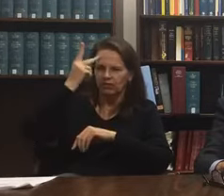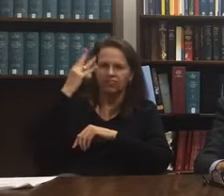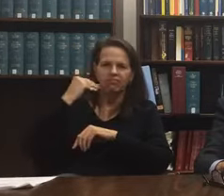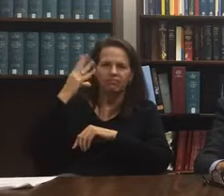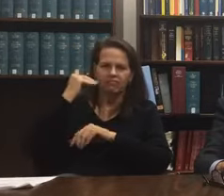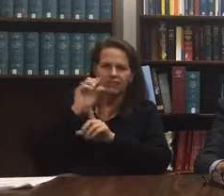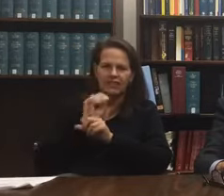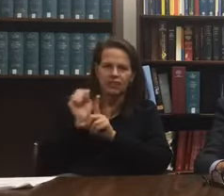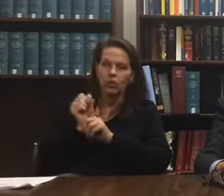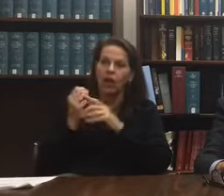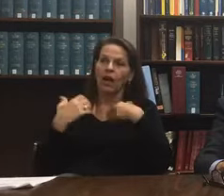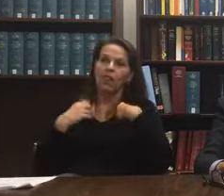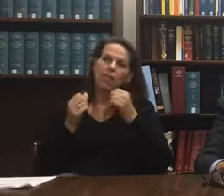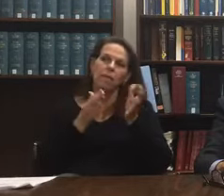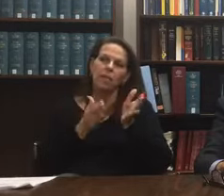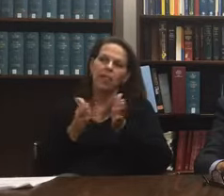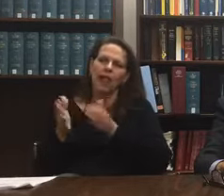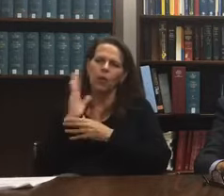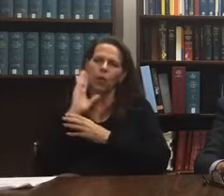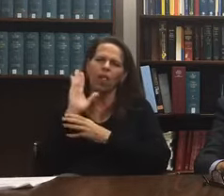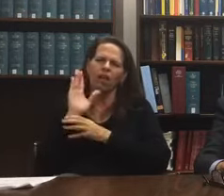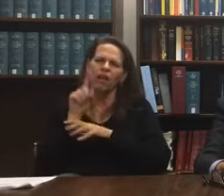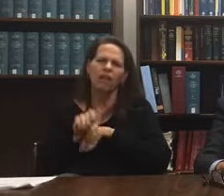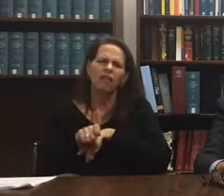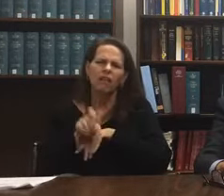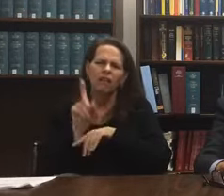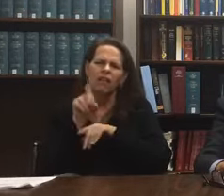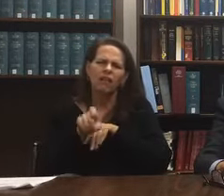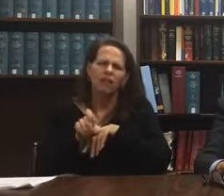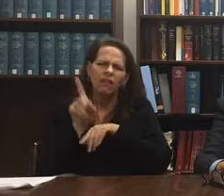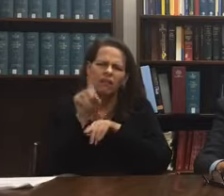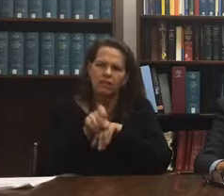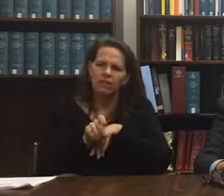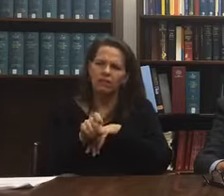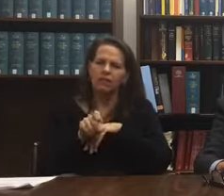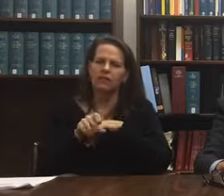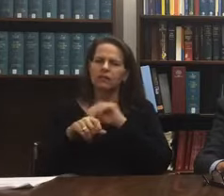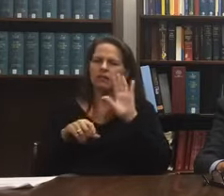health plan will question them stick with what you know and don't be afraid